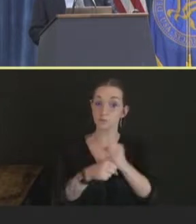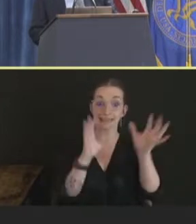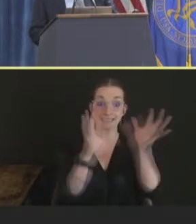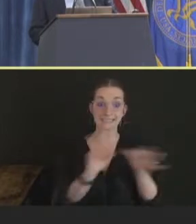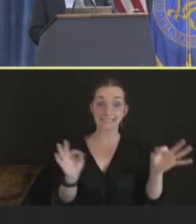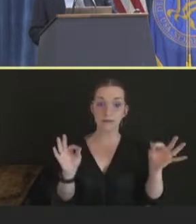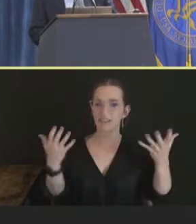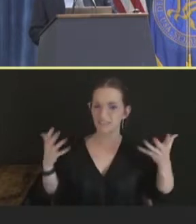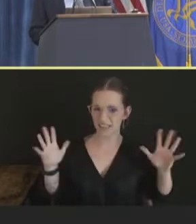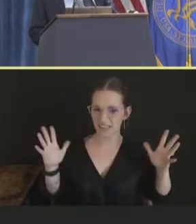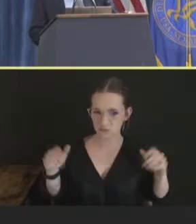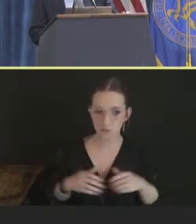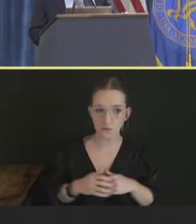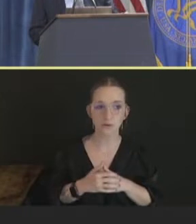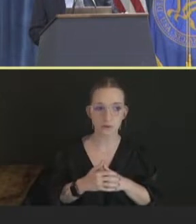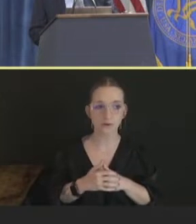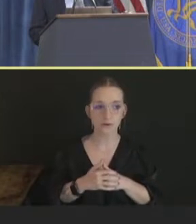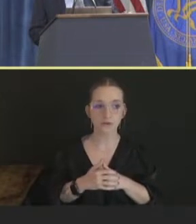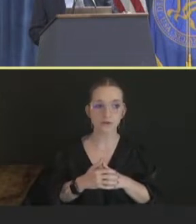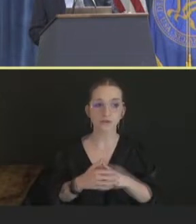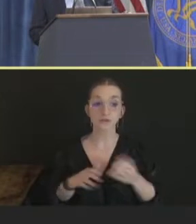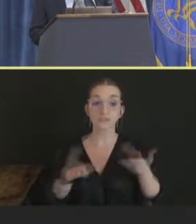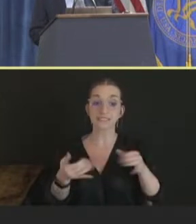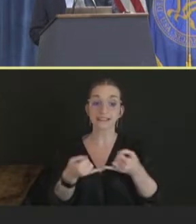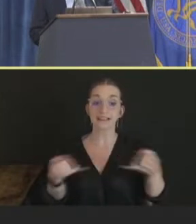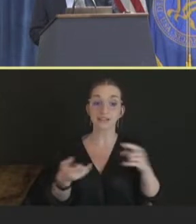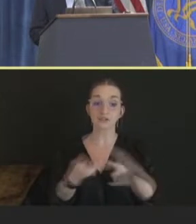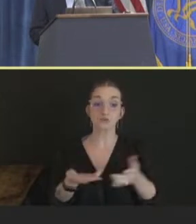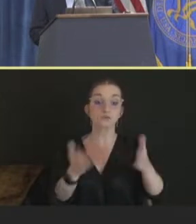The deadline to request face for public comment during this meeting has passed.